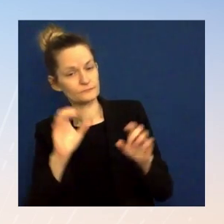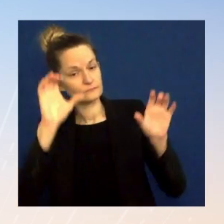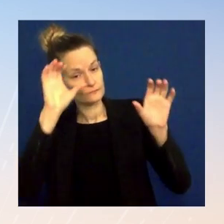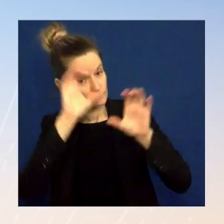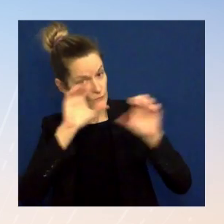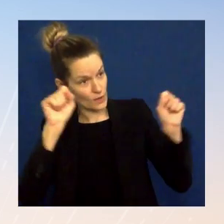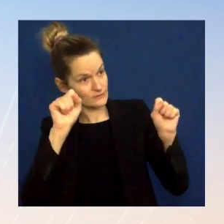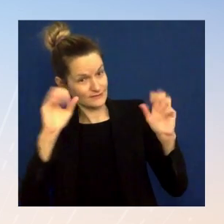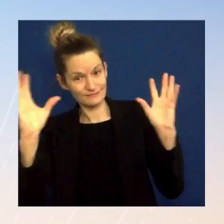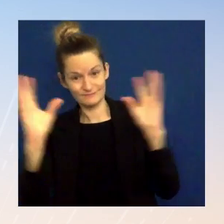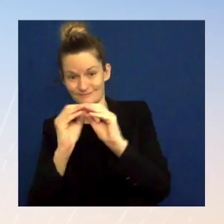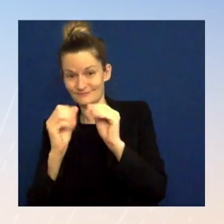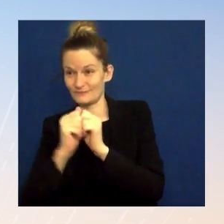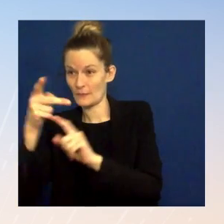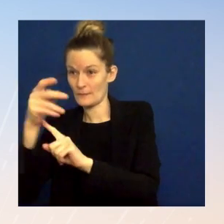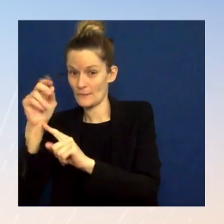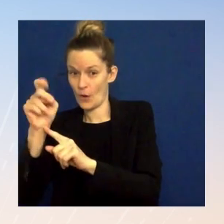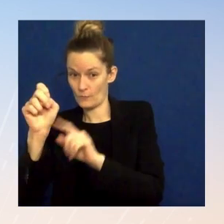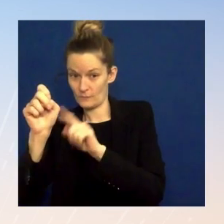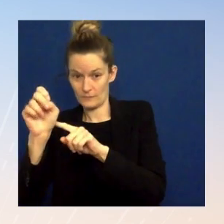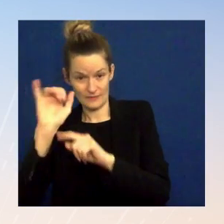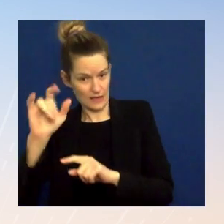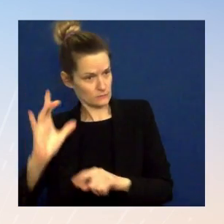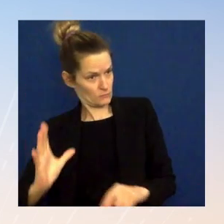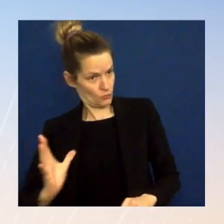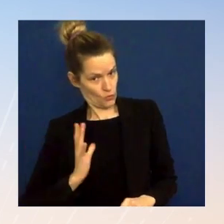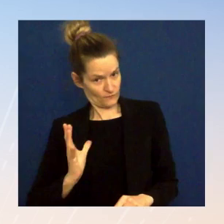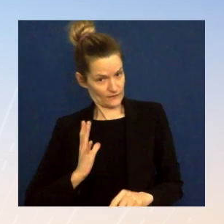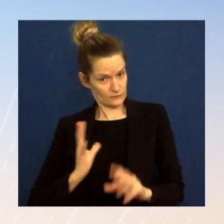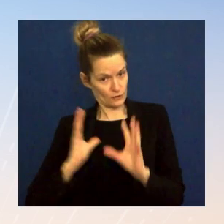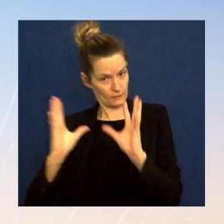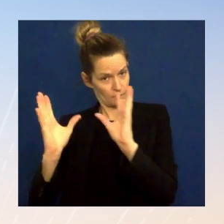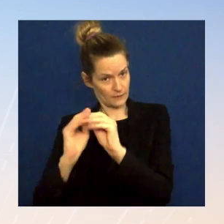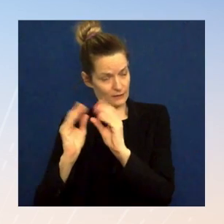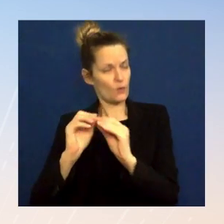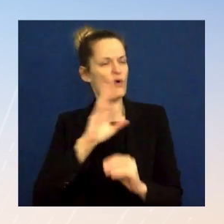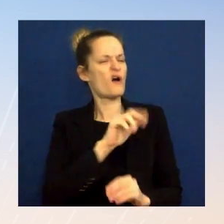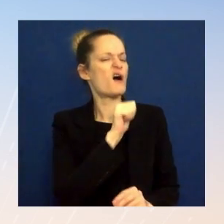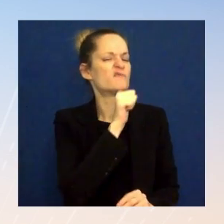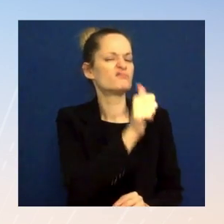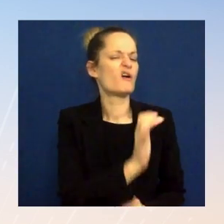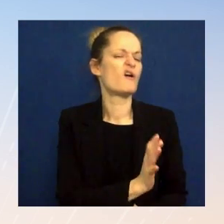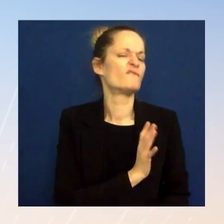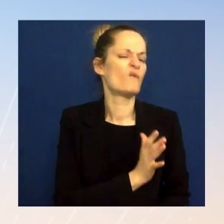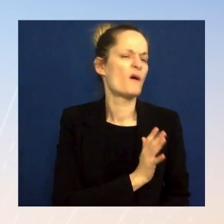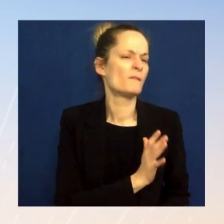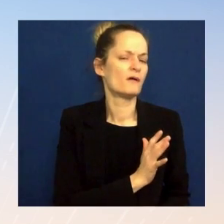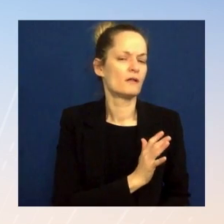There will be a formal portion to it insofar as he will -- the President will have a delegation with him